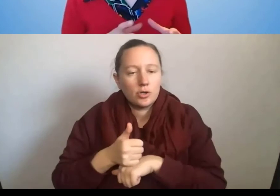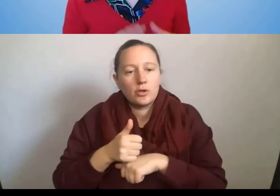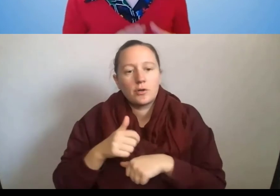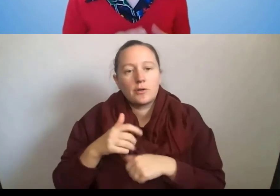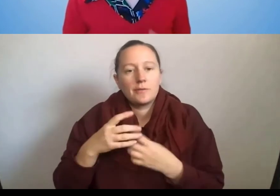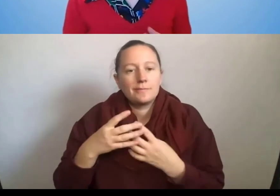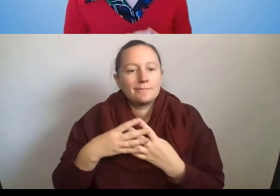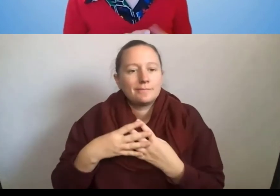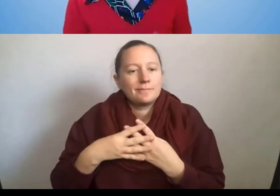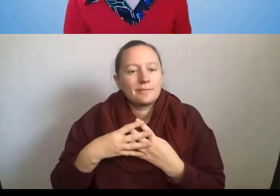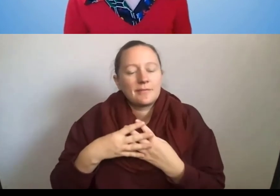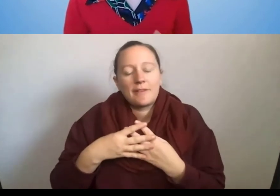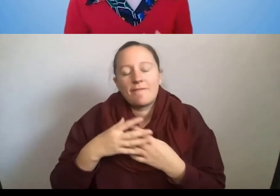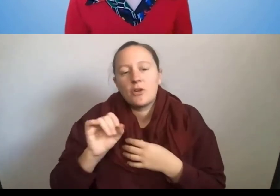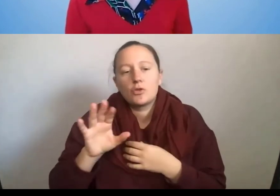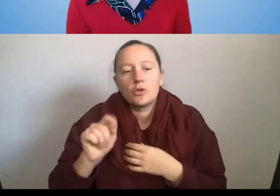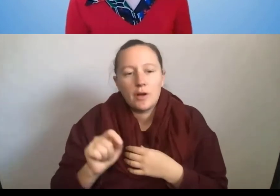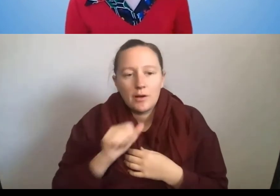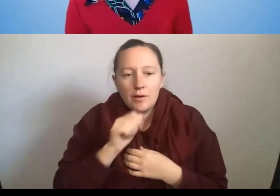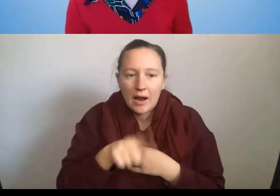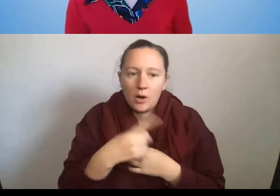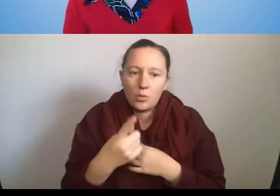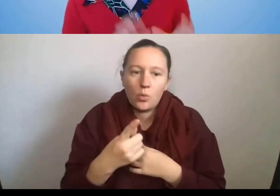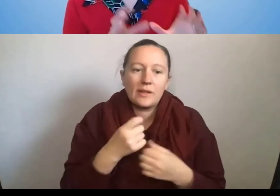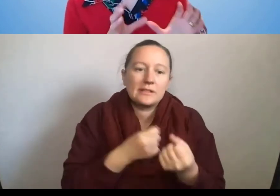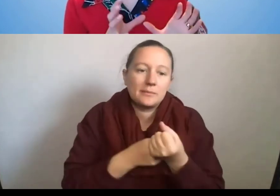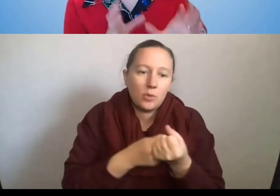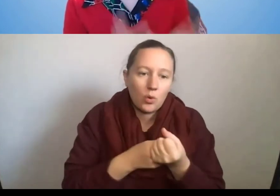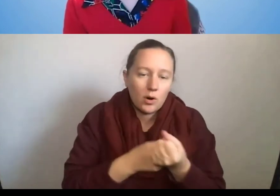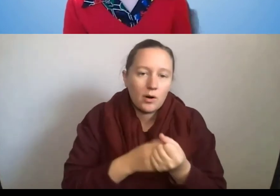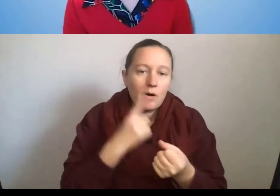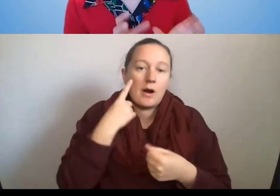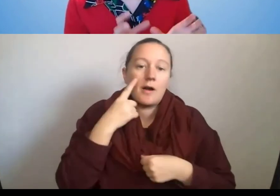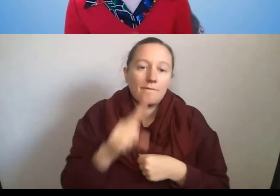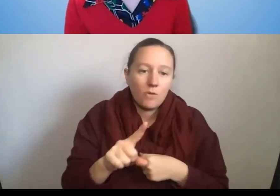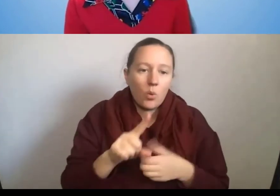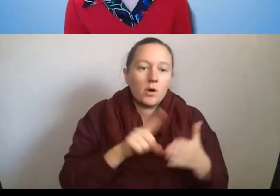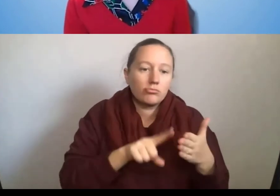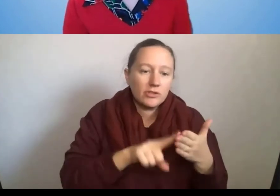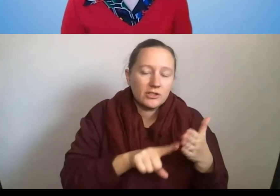not just building on the support for the research and development